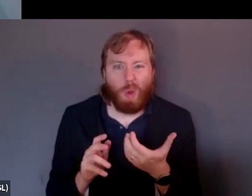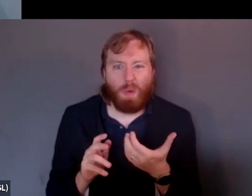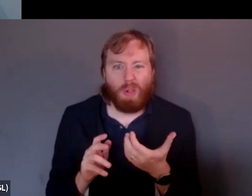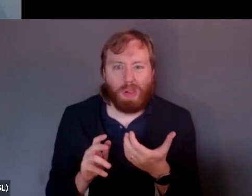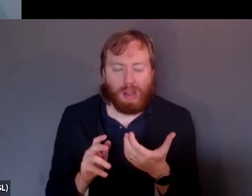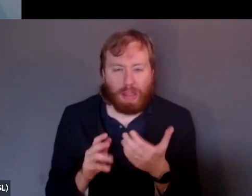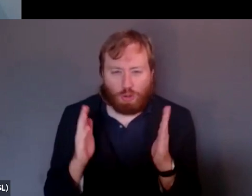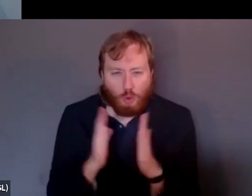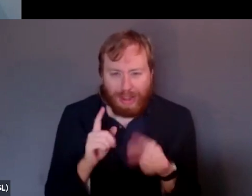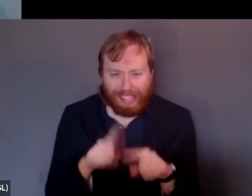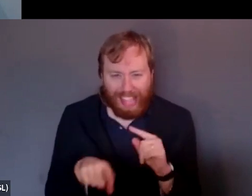so maybe simplifying.